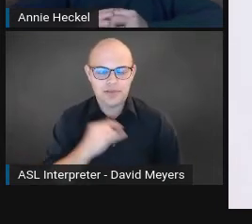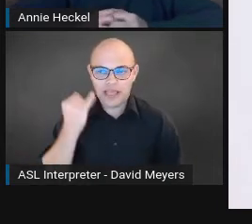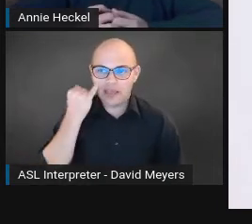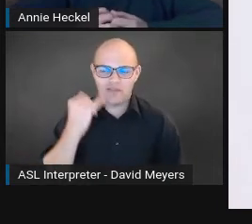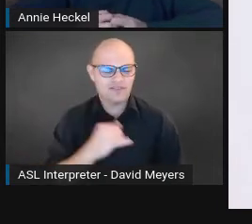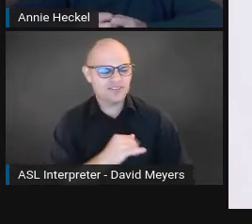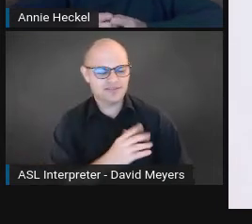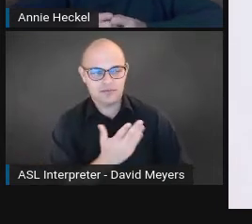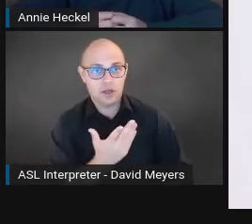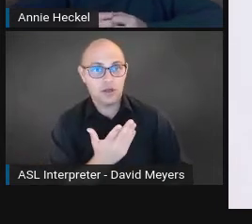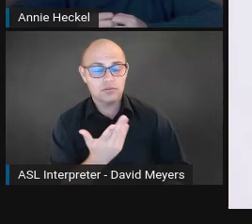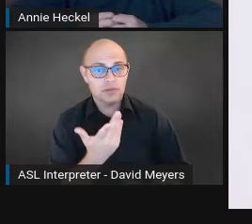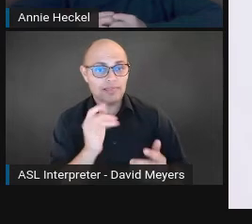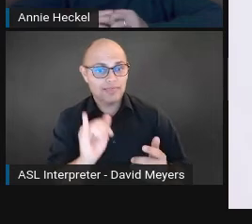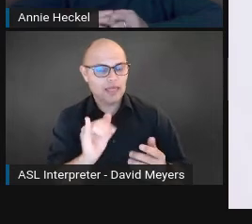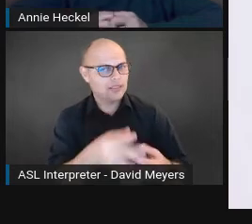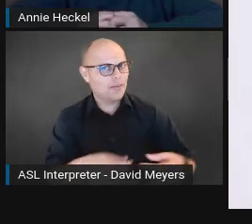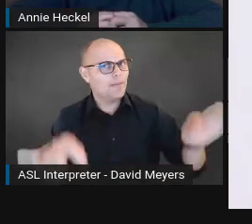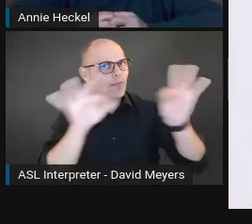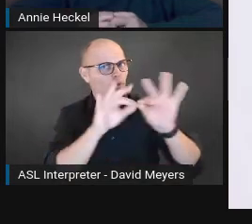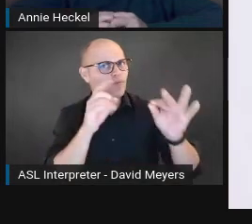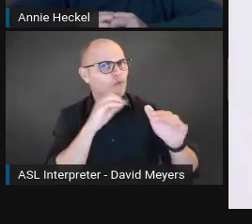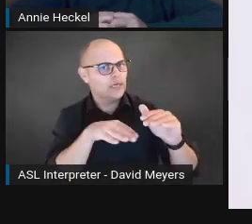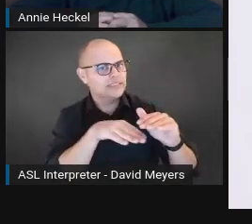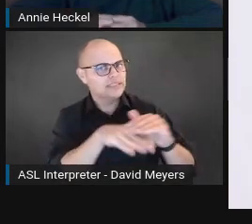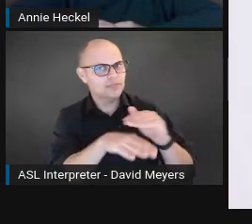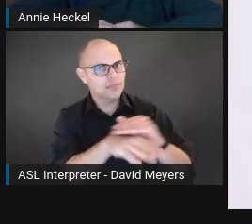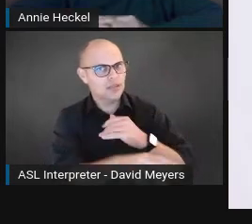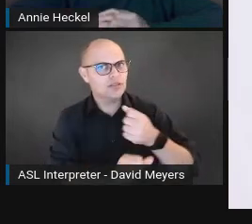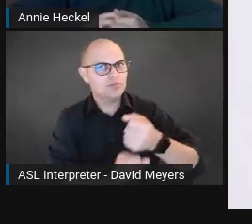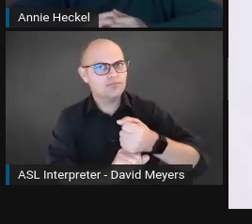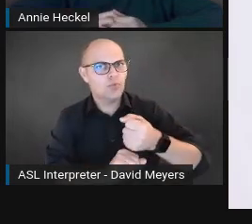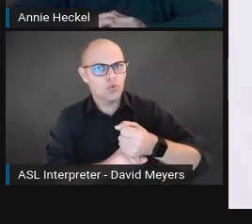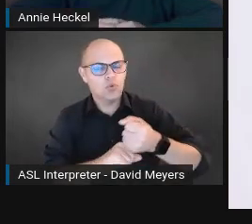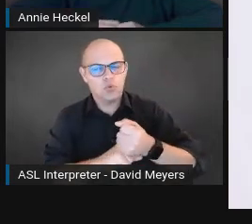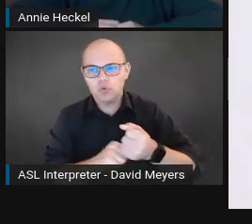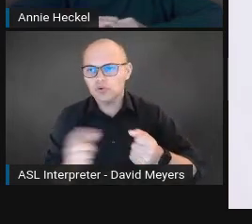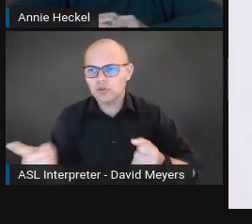that's a particularly important accessibility support. If they really want to use this one component